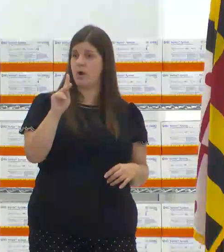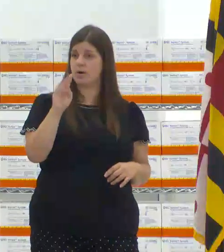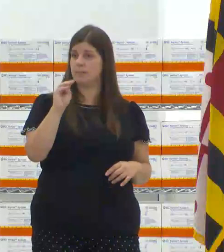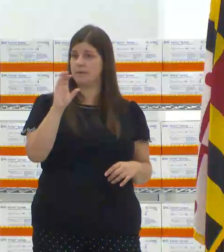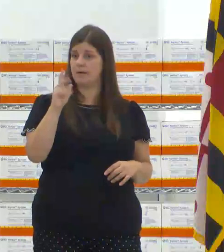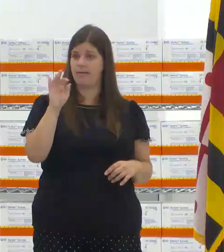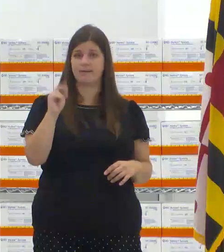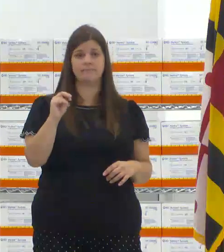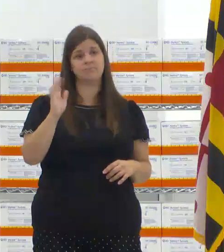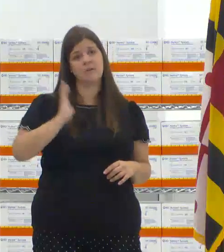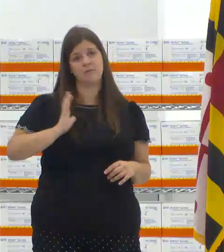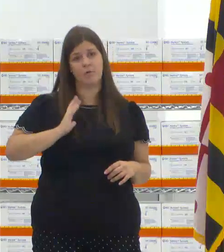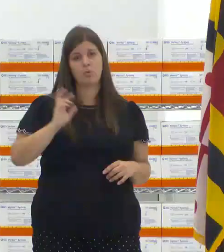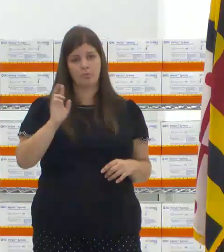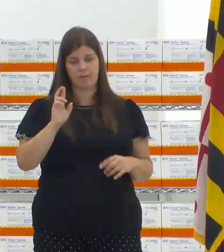in place for its citizens, and I suspect this will be critical